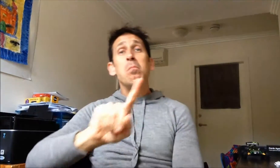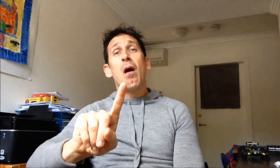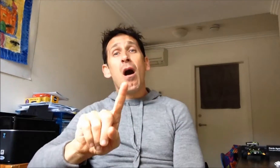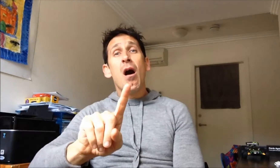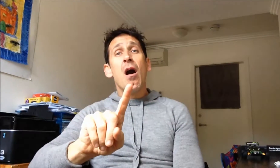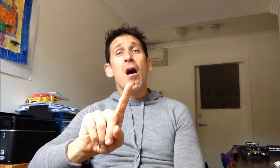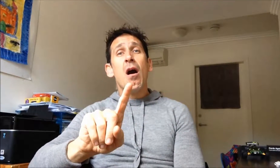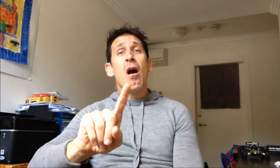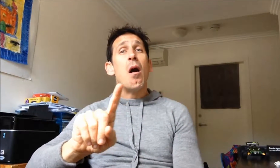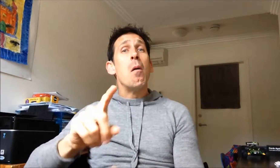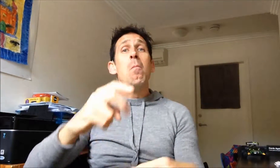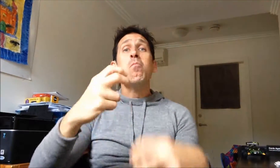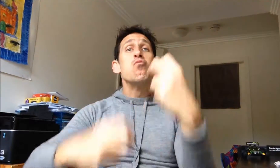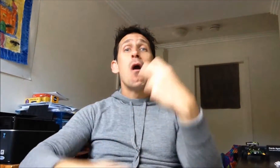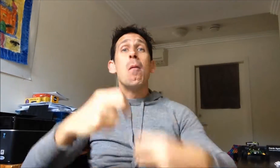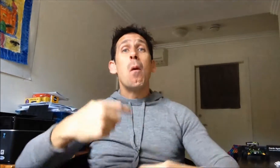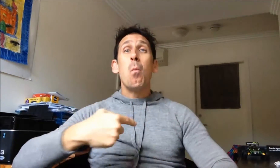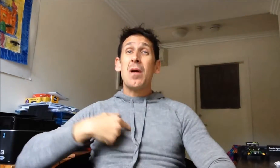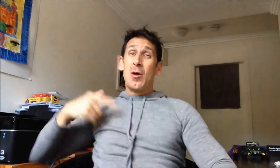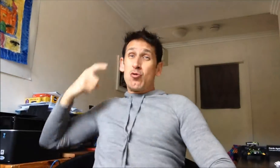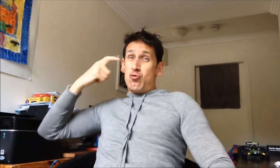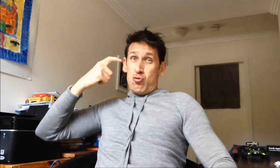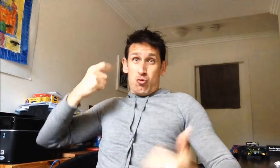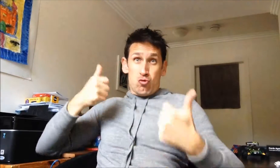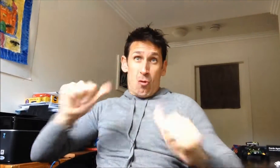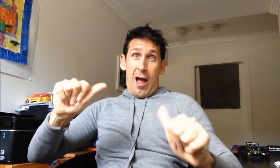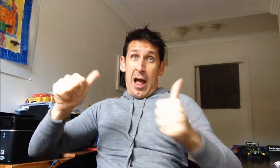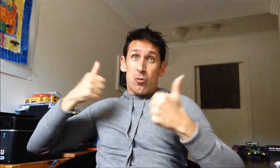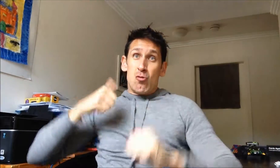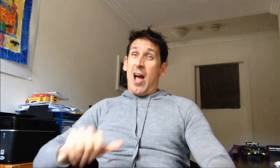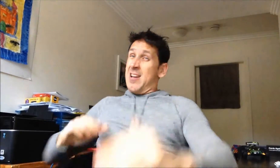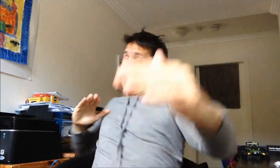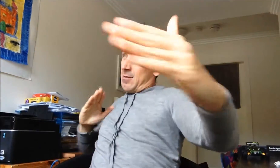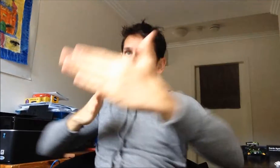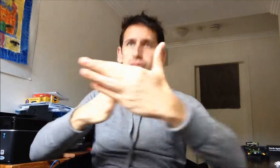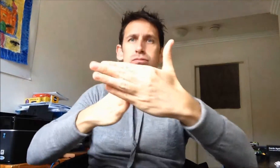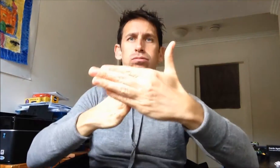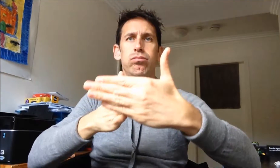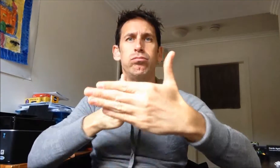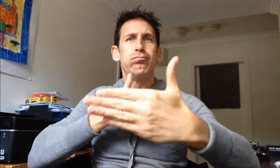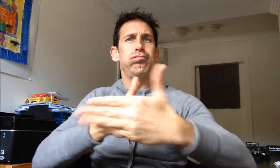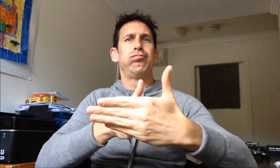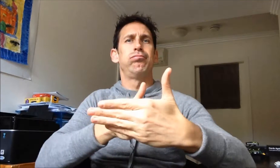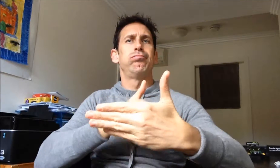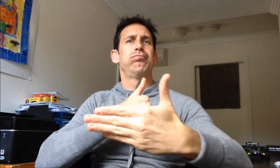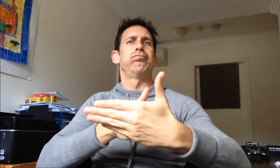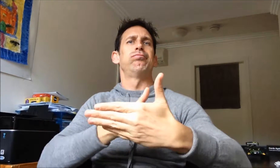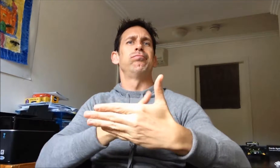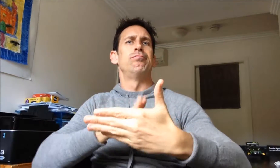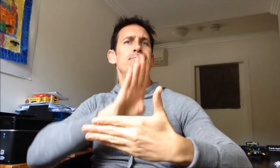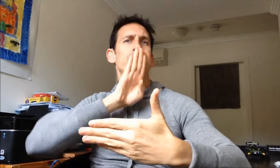But our problem is that when we try to break through, we find ourselves at a roadblock.